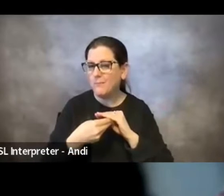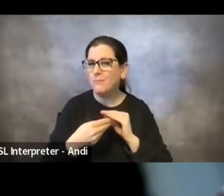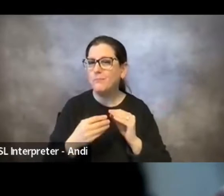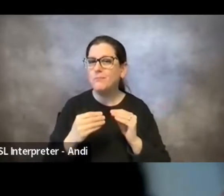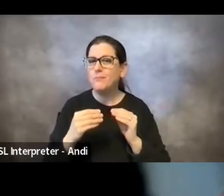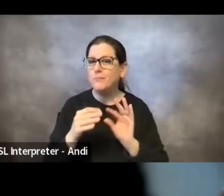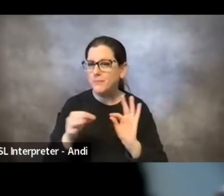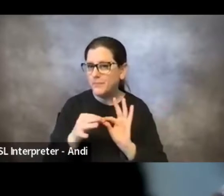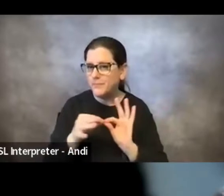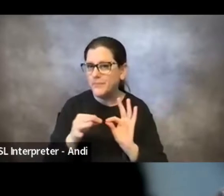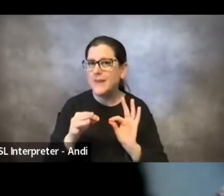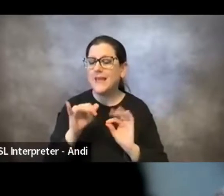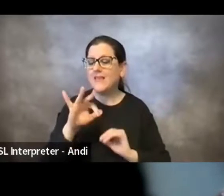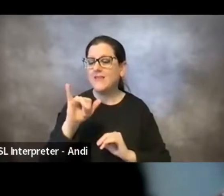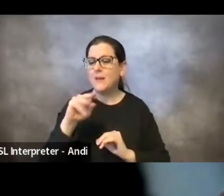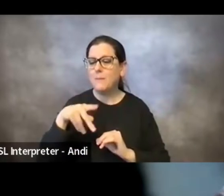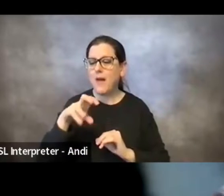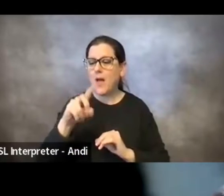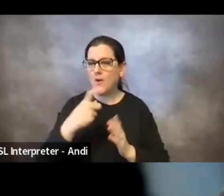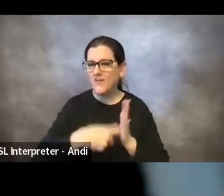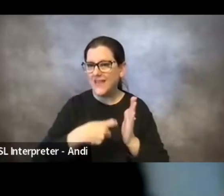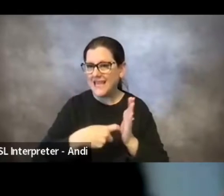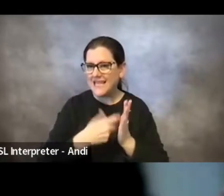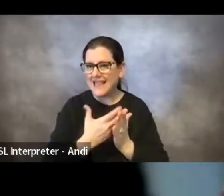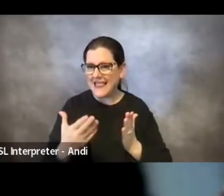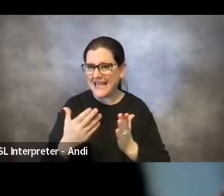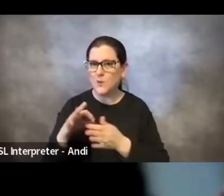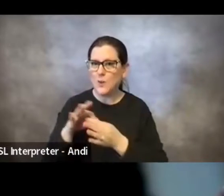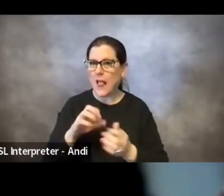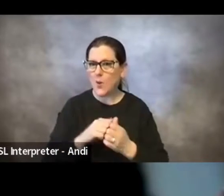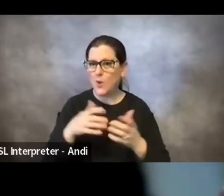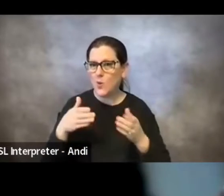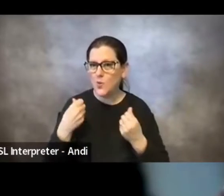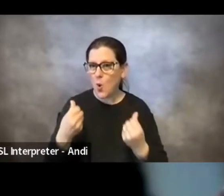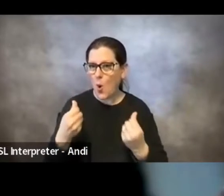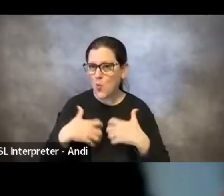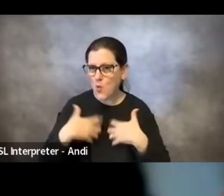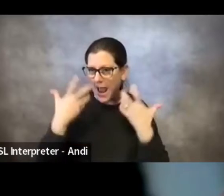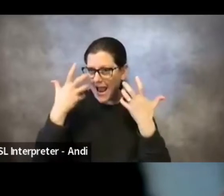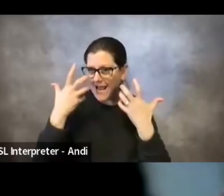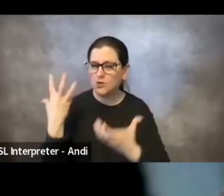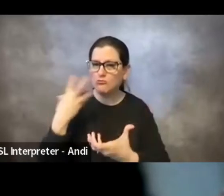impound fees, or all of that due to road rage would go into our brain injury fund. So, you know,